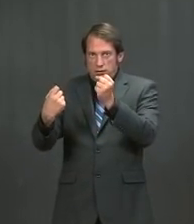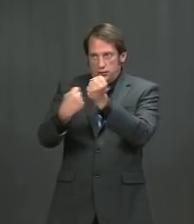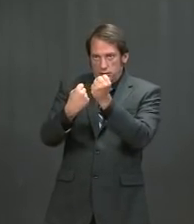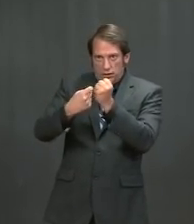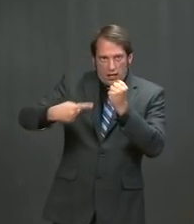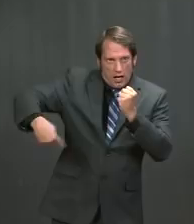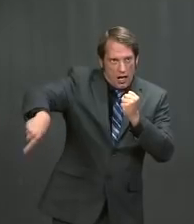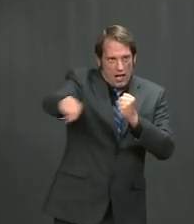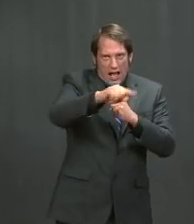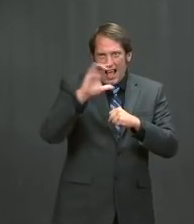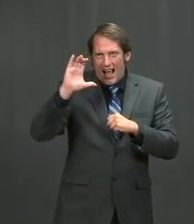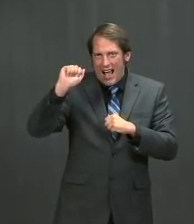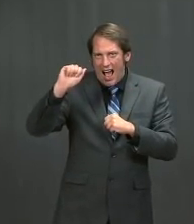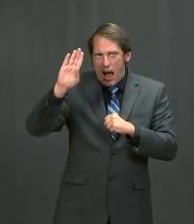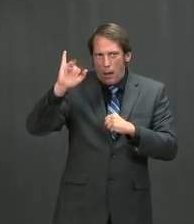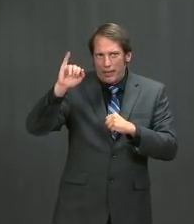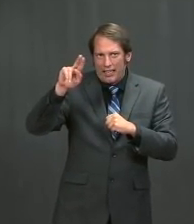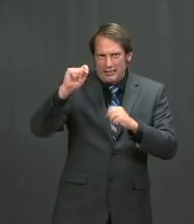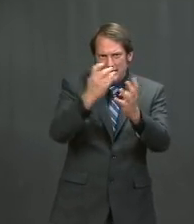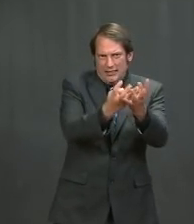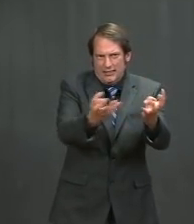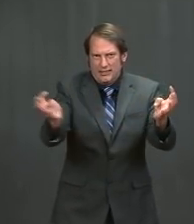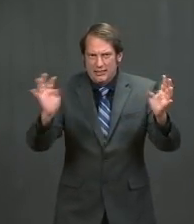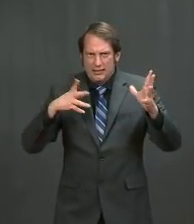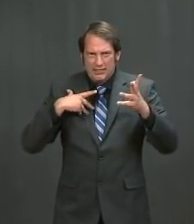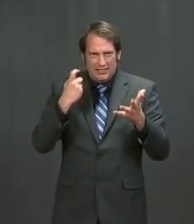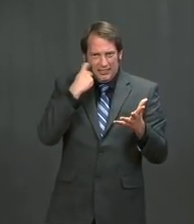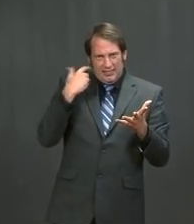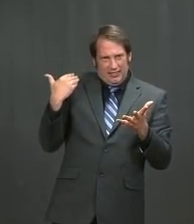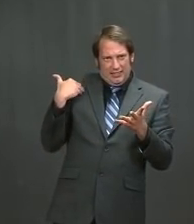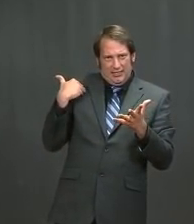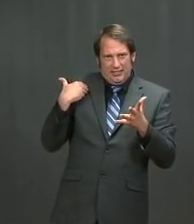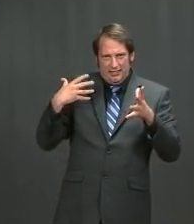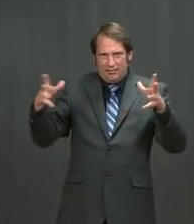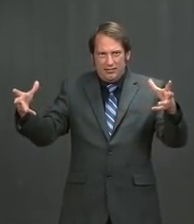out over the weekend, speaking on your airwaves directly to the American people.